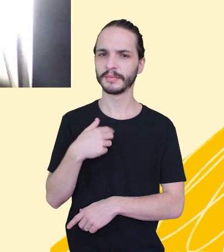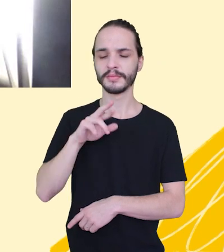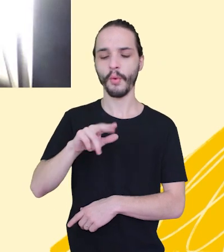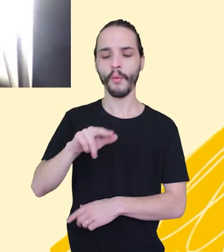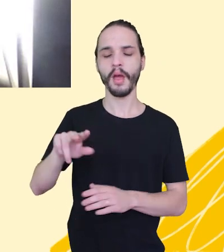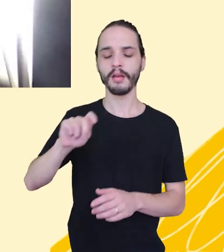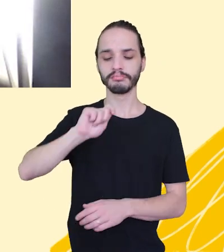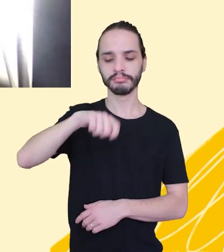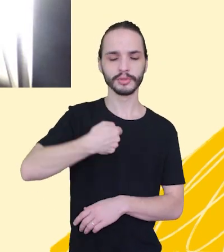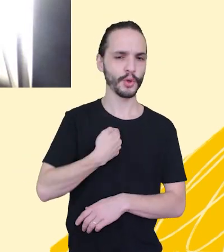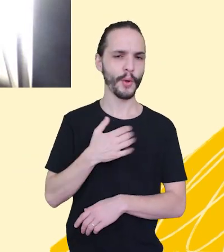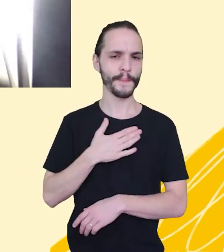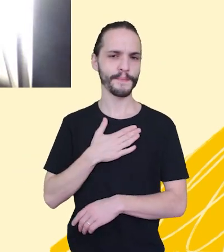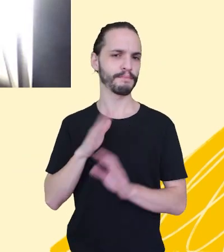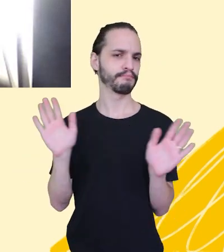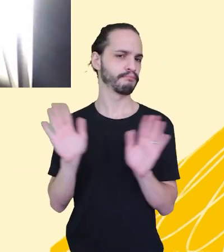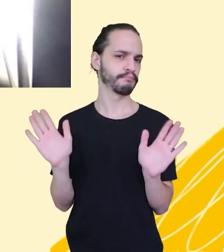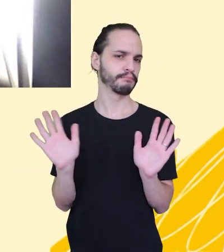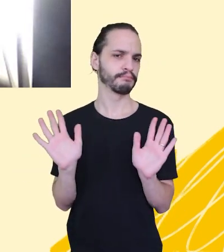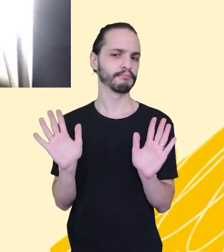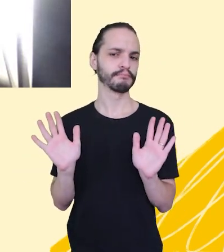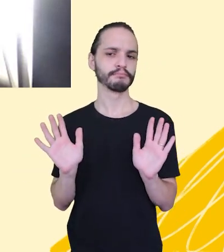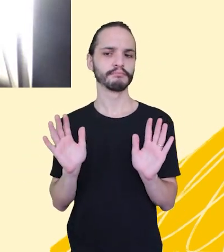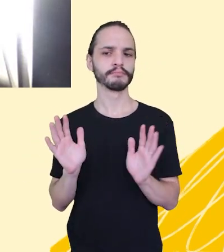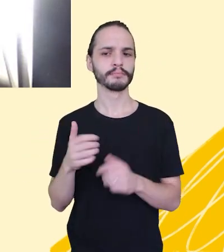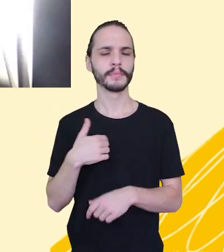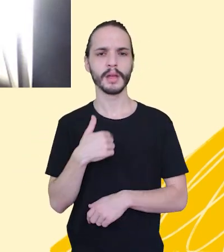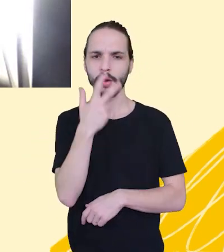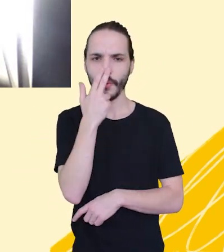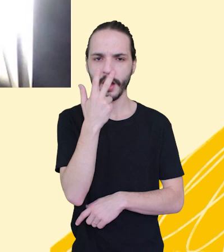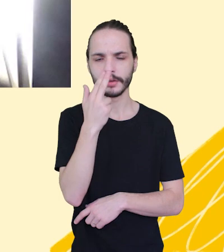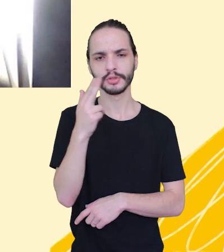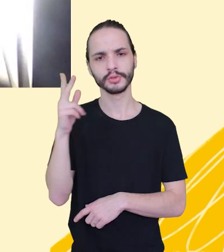So I think, itís hard to say, I donít talk about me.